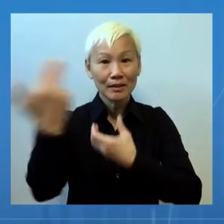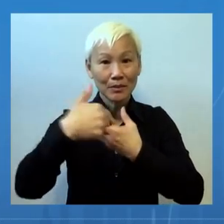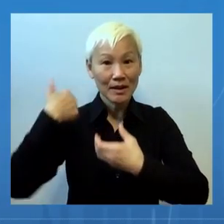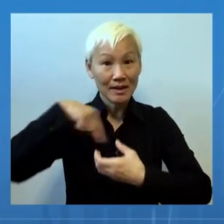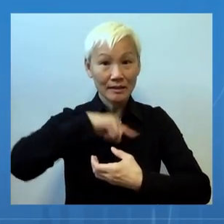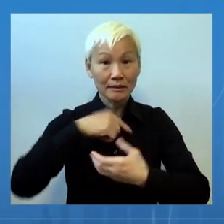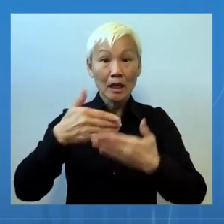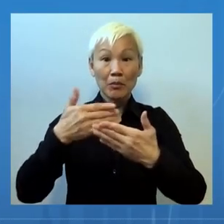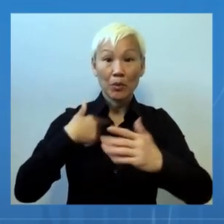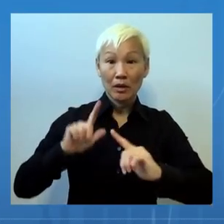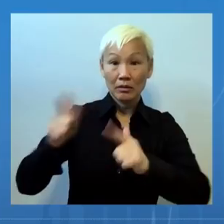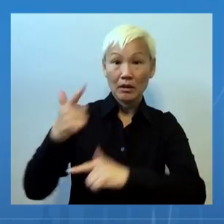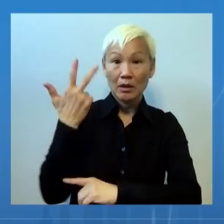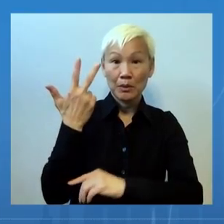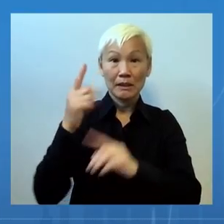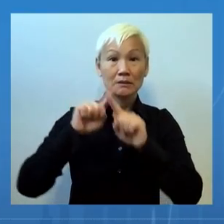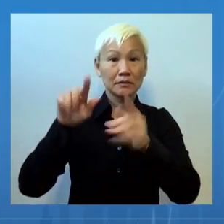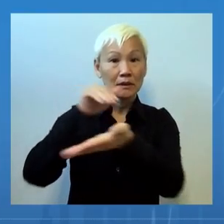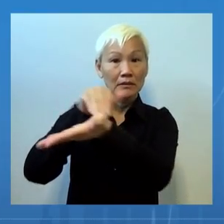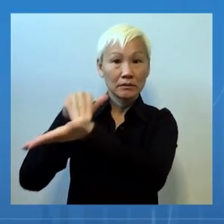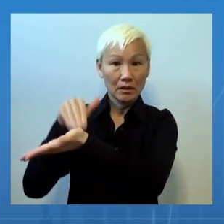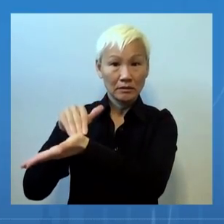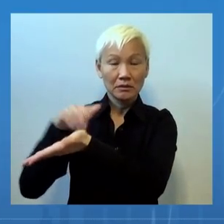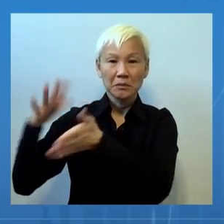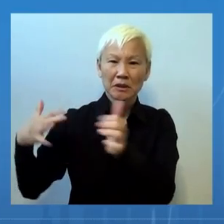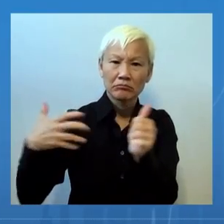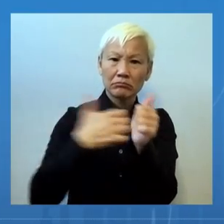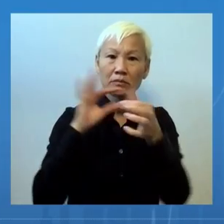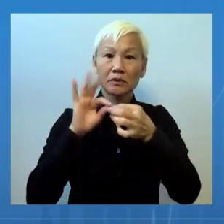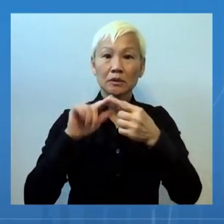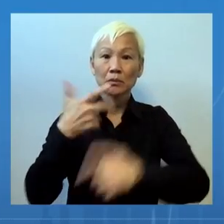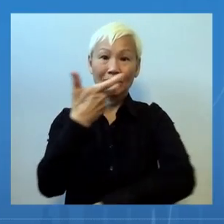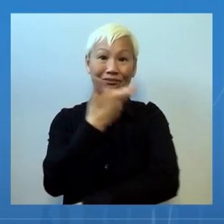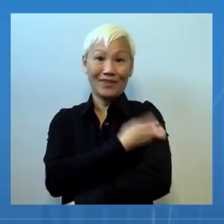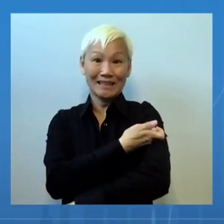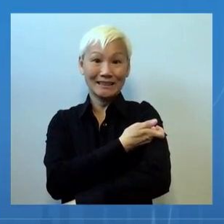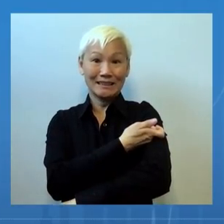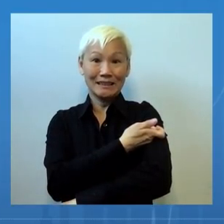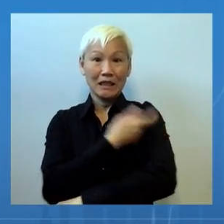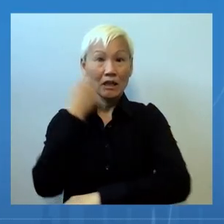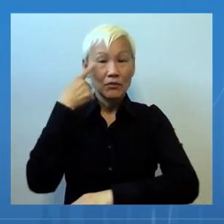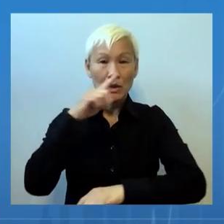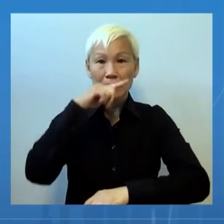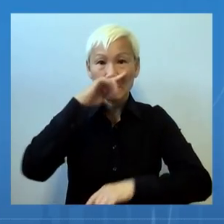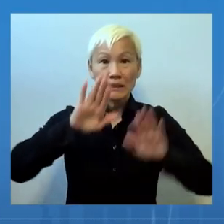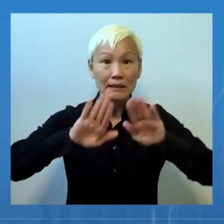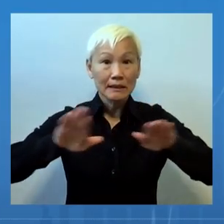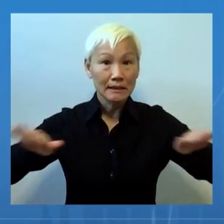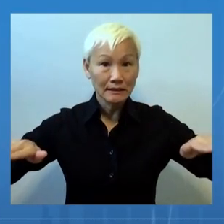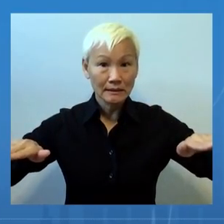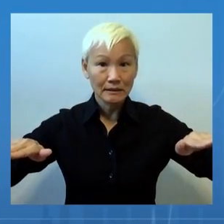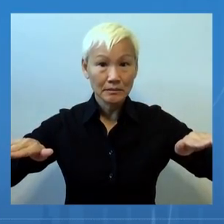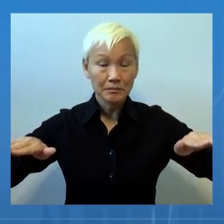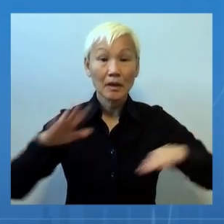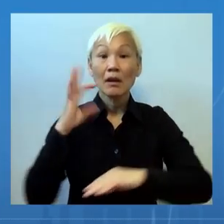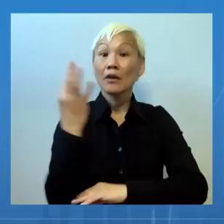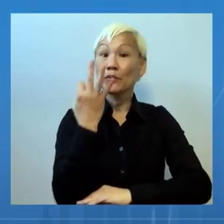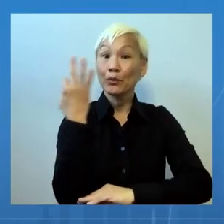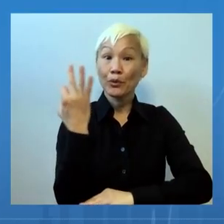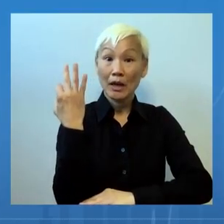I want to provide an update on vaccinations for kids. On Friday, following a rigorous and independent scientific review,